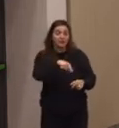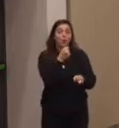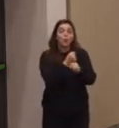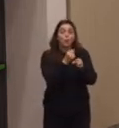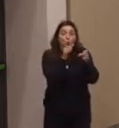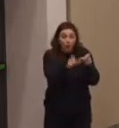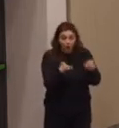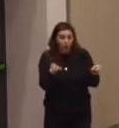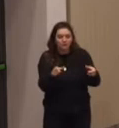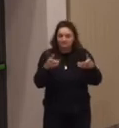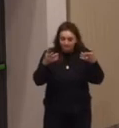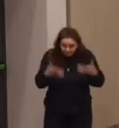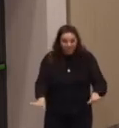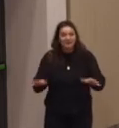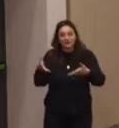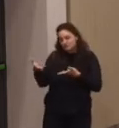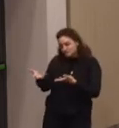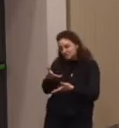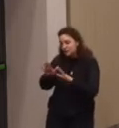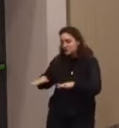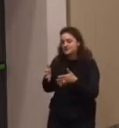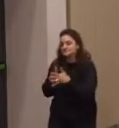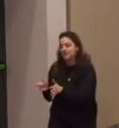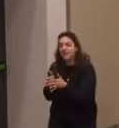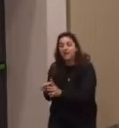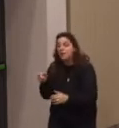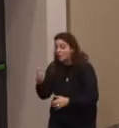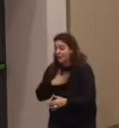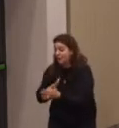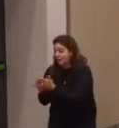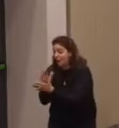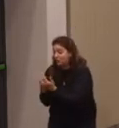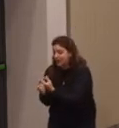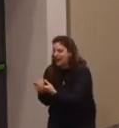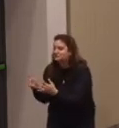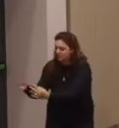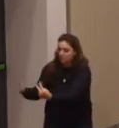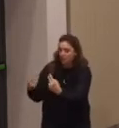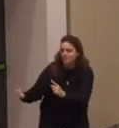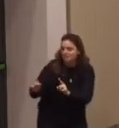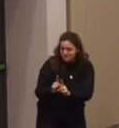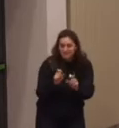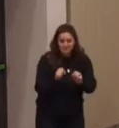how can we make this service in your home more accessible? Very simple example, but